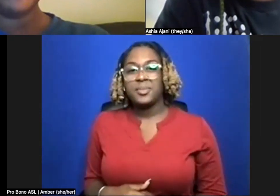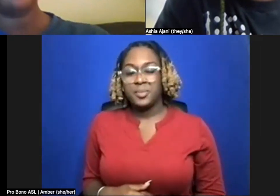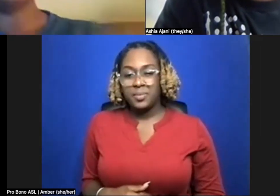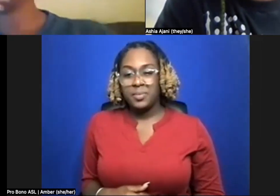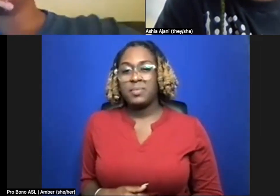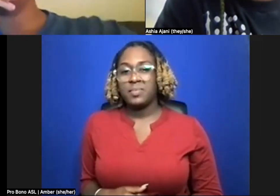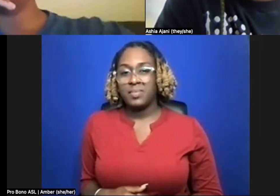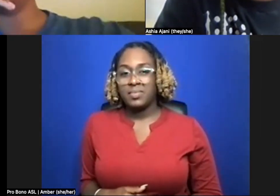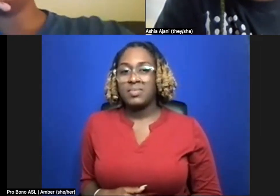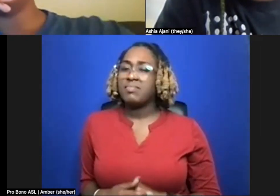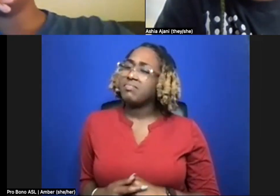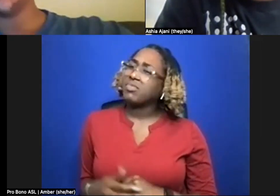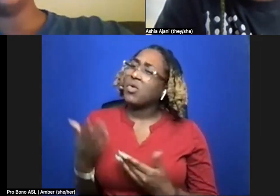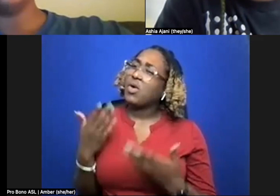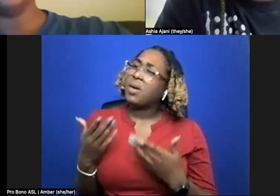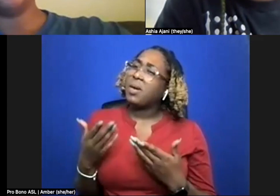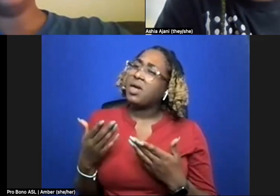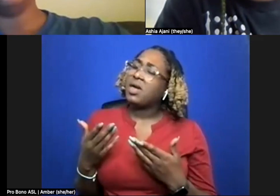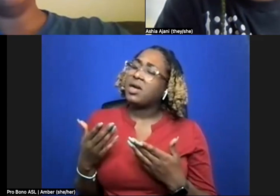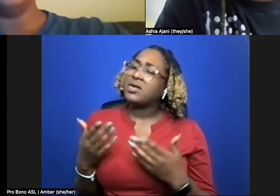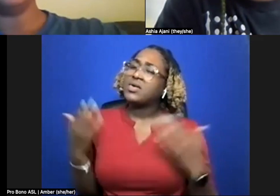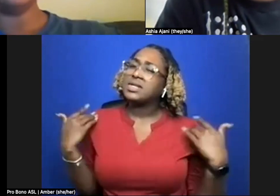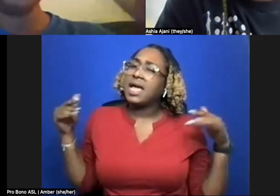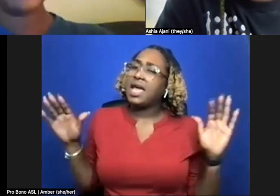or maybe it's “The Last Angel in the Future”, it's like a play on Walter Benjamin’s essay,